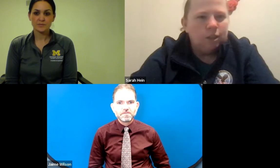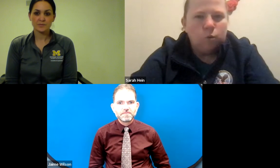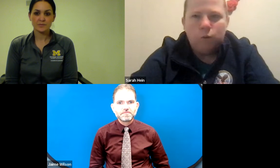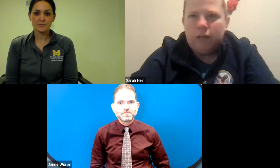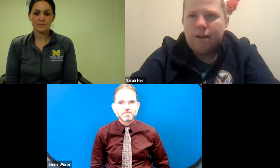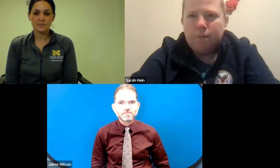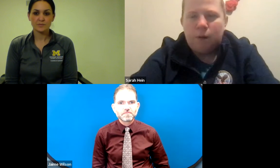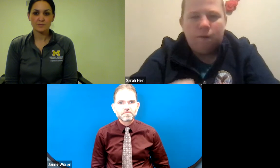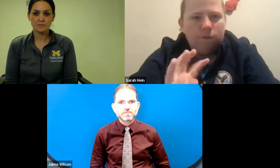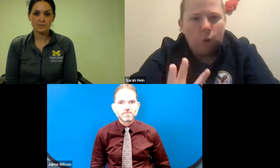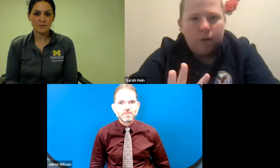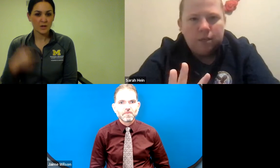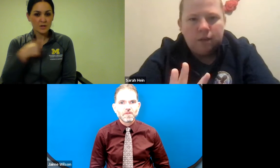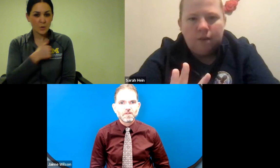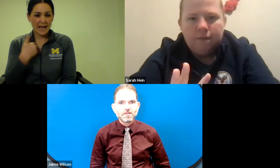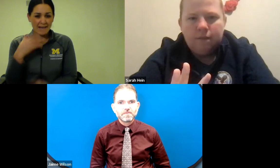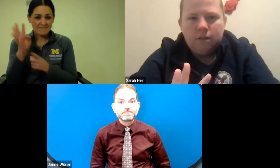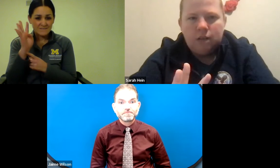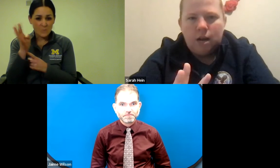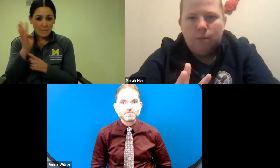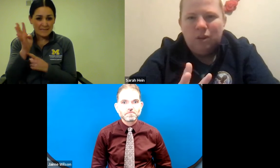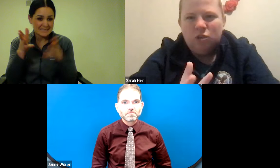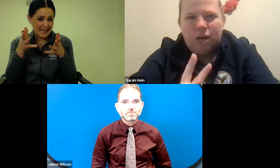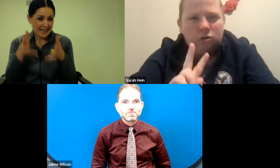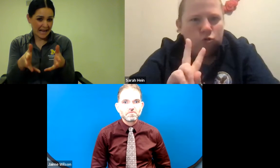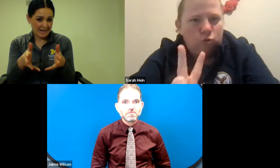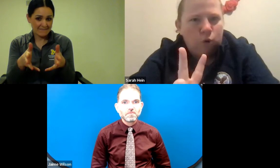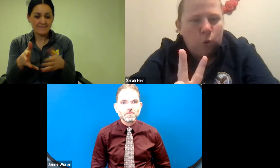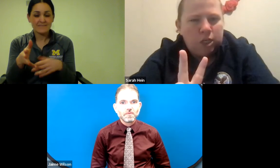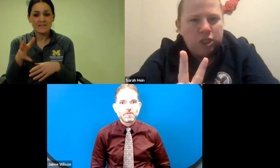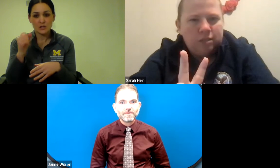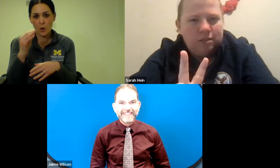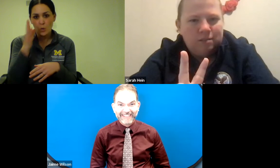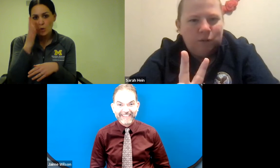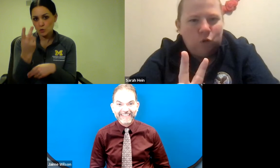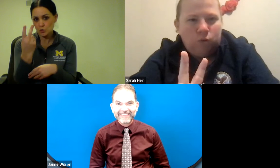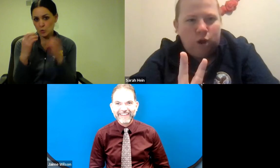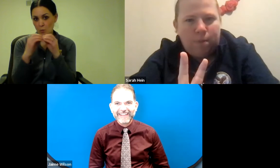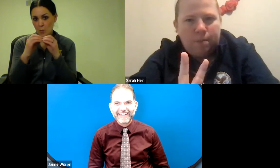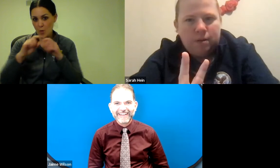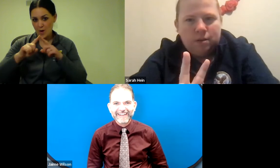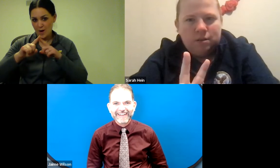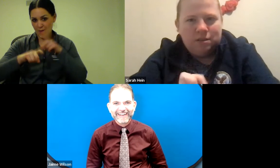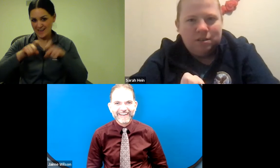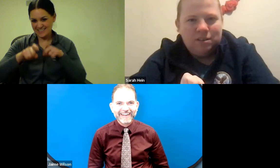Sarah Hein: So we have about 4 minus that. Sarah Hein: I'm going to try to.